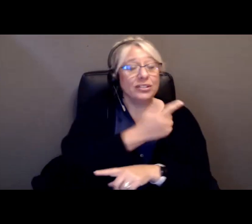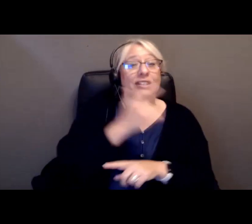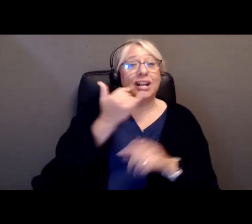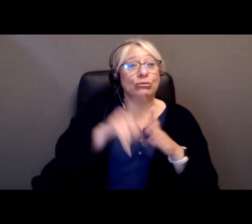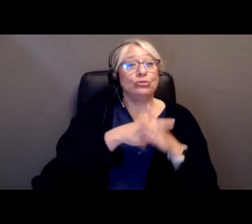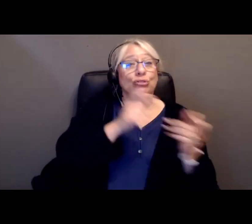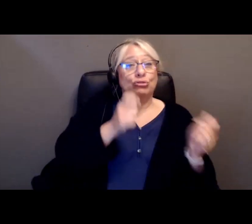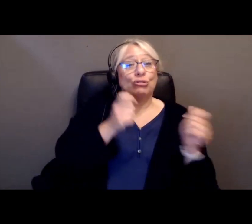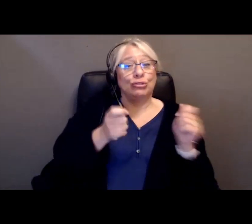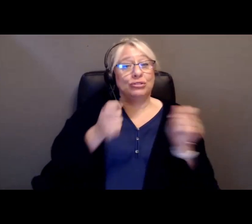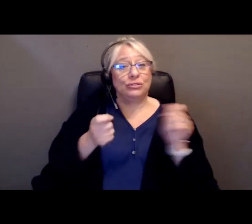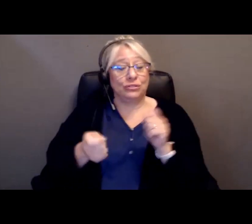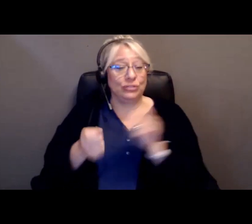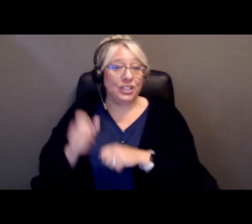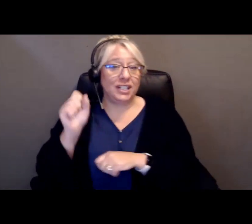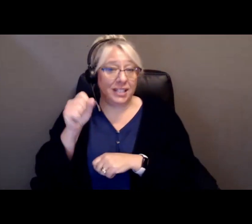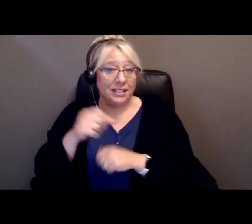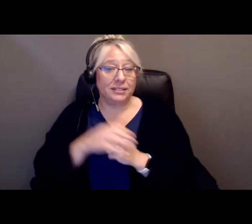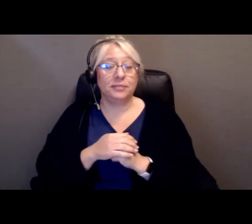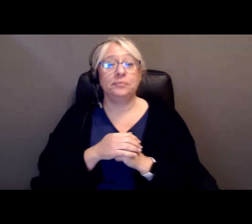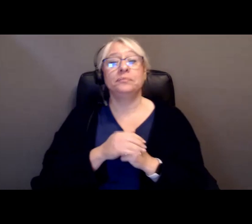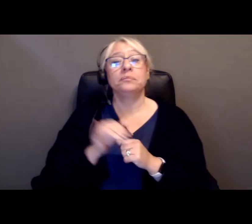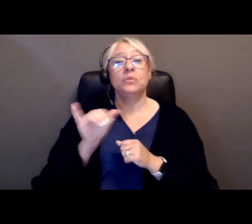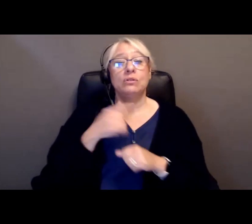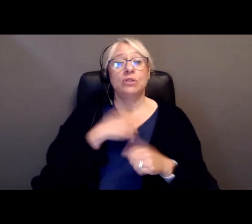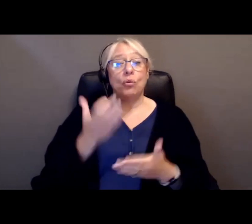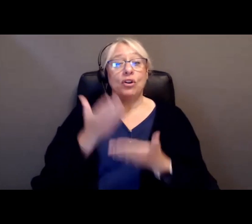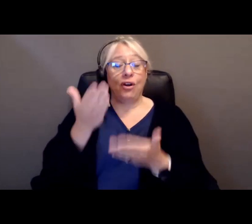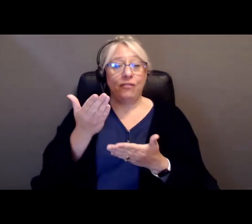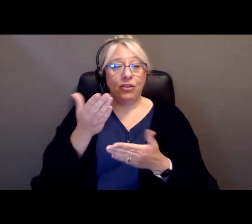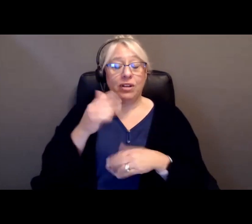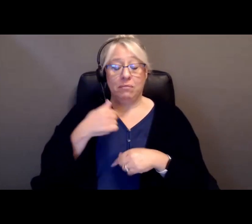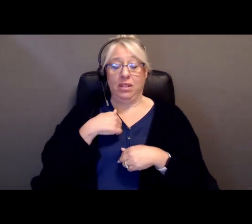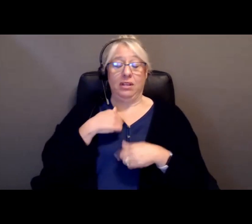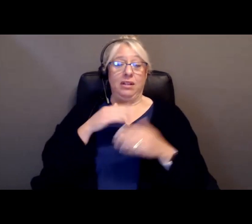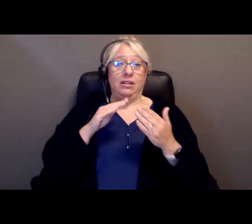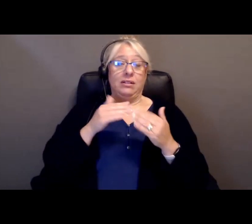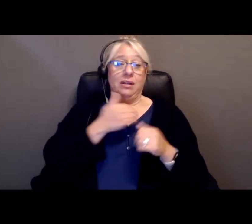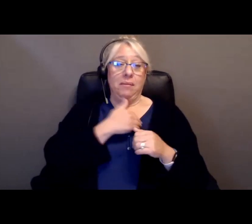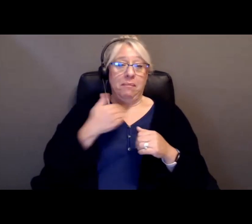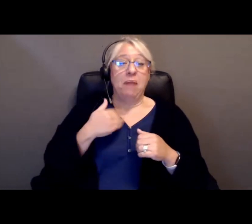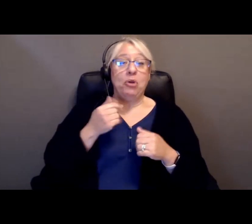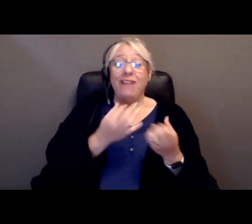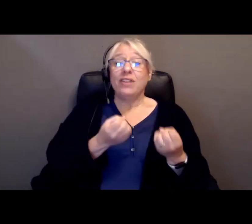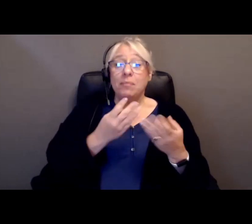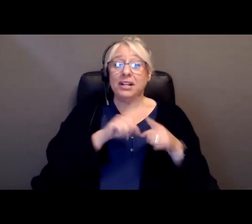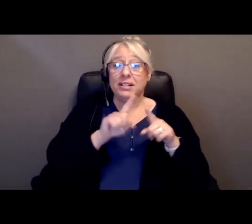offer that as someone who is member of multiple communities and also involved in research,